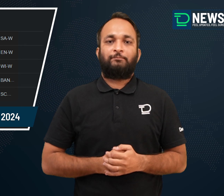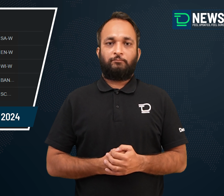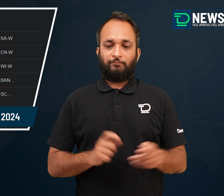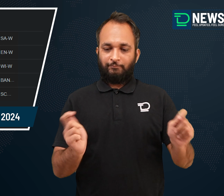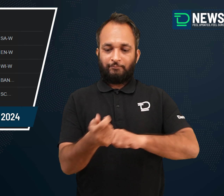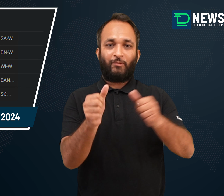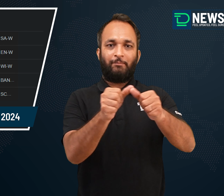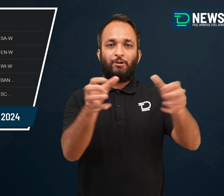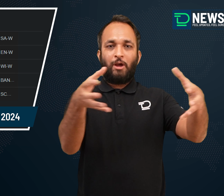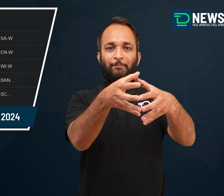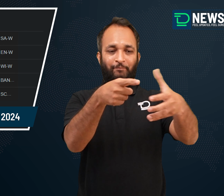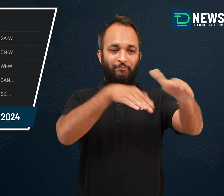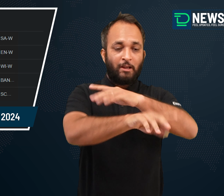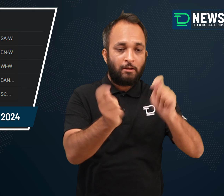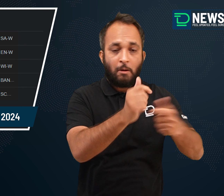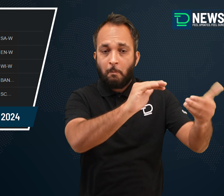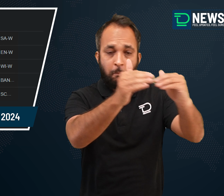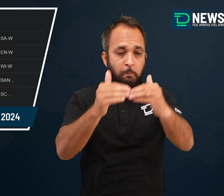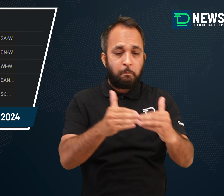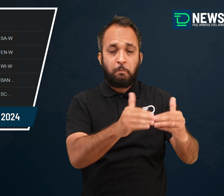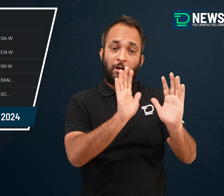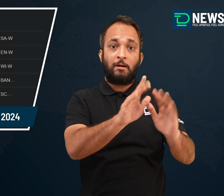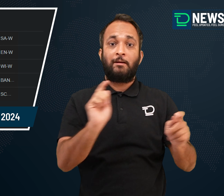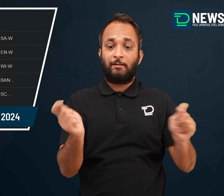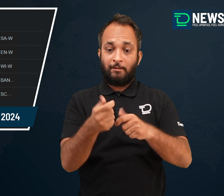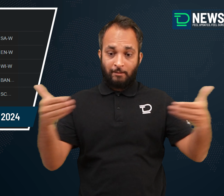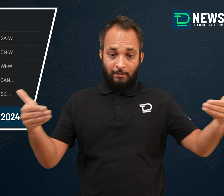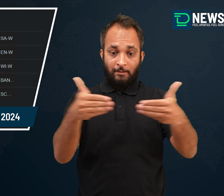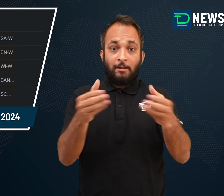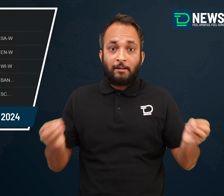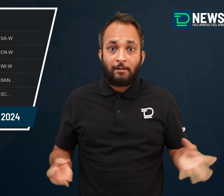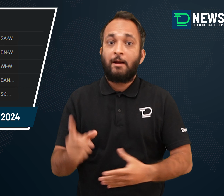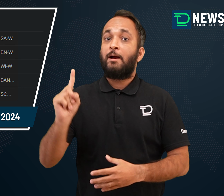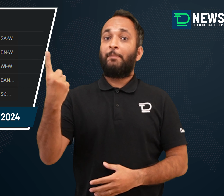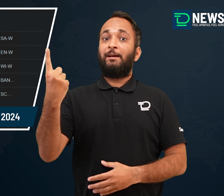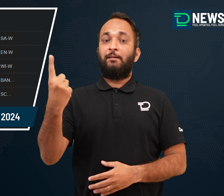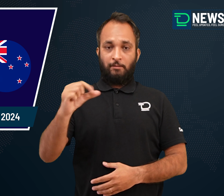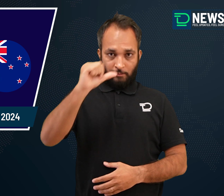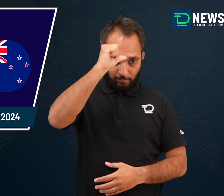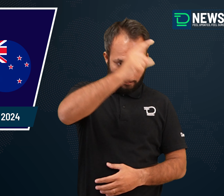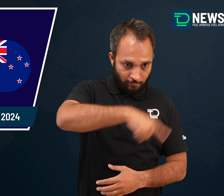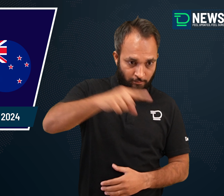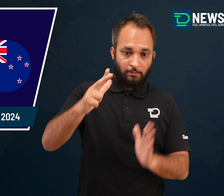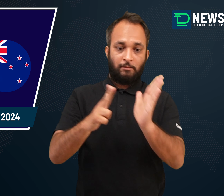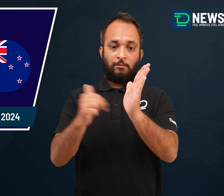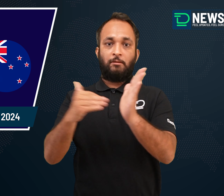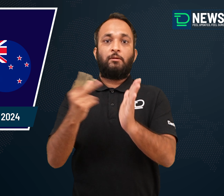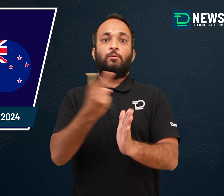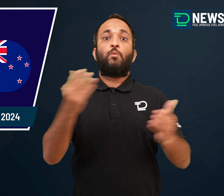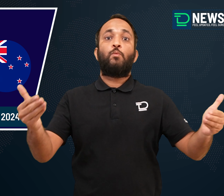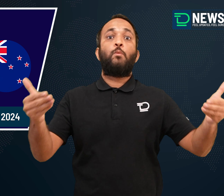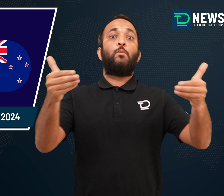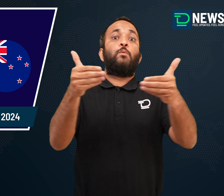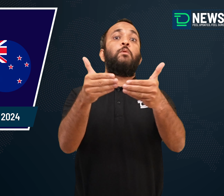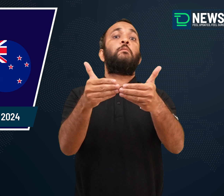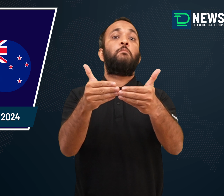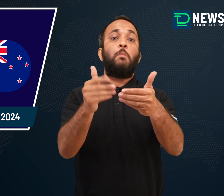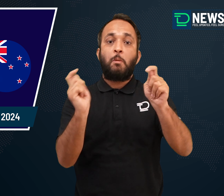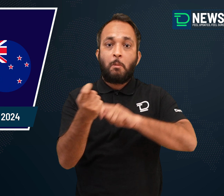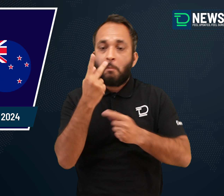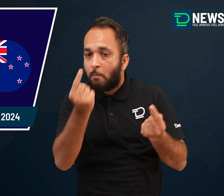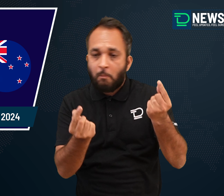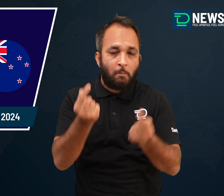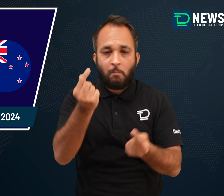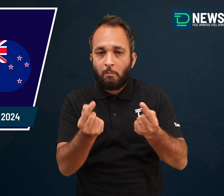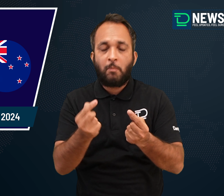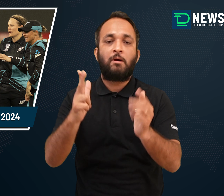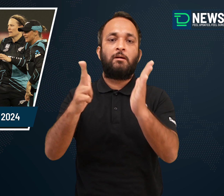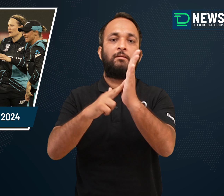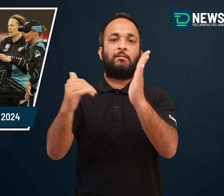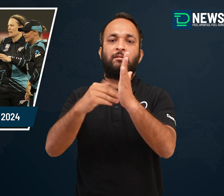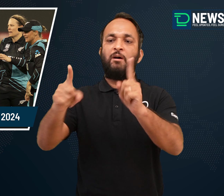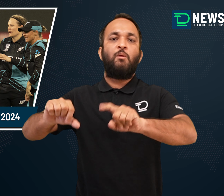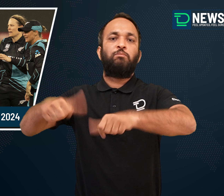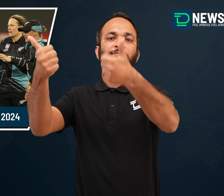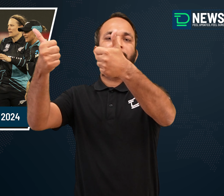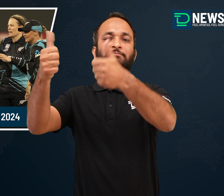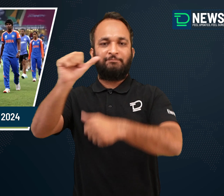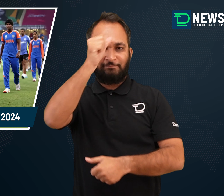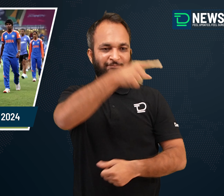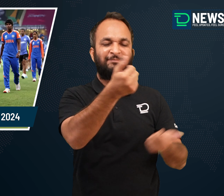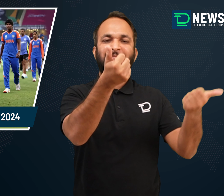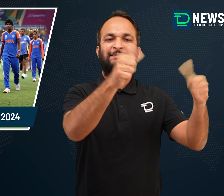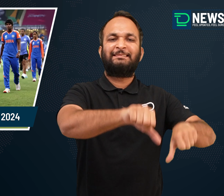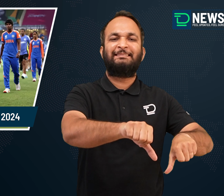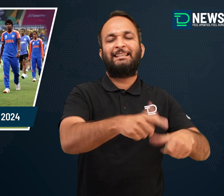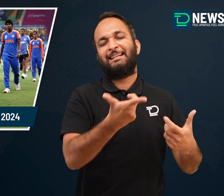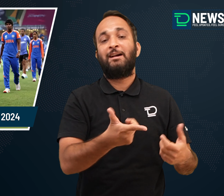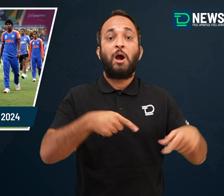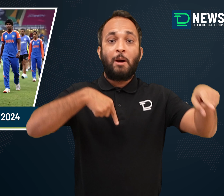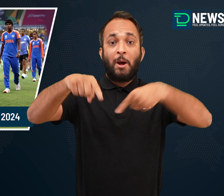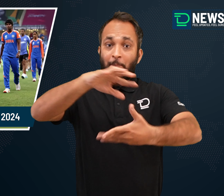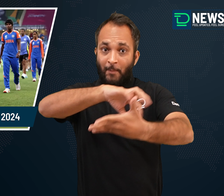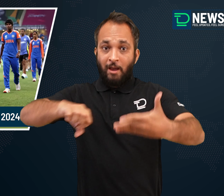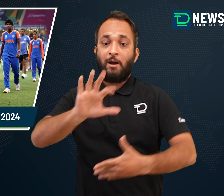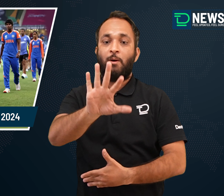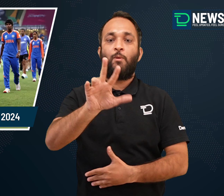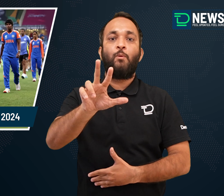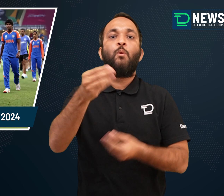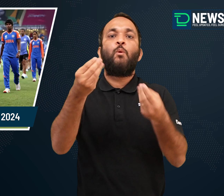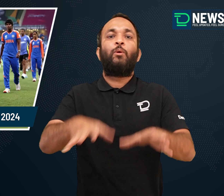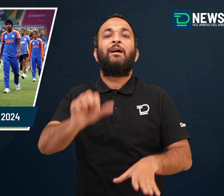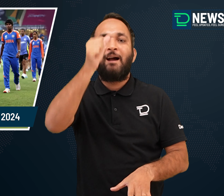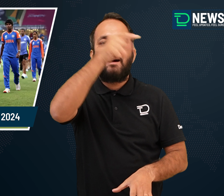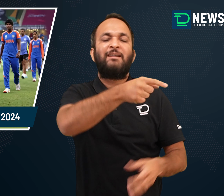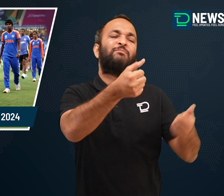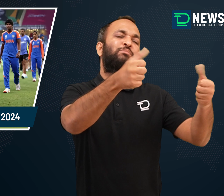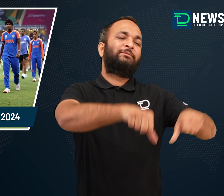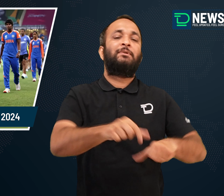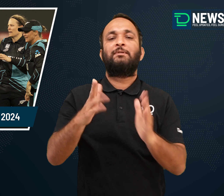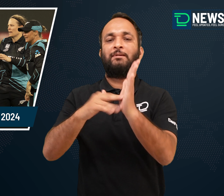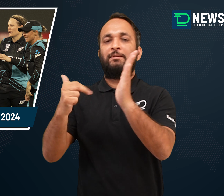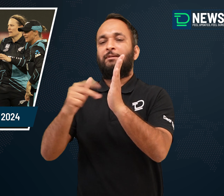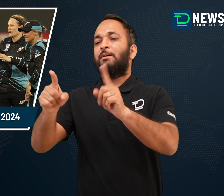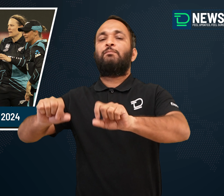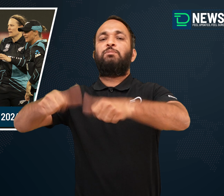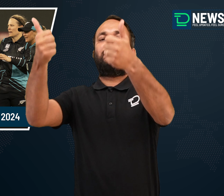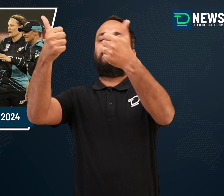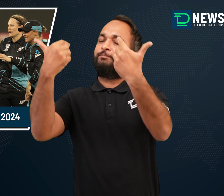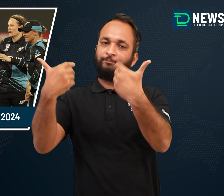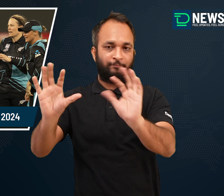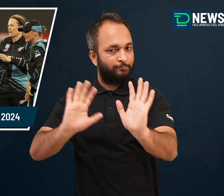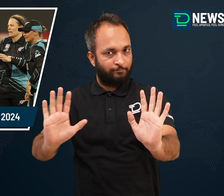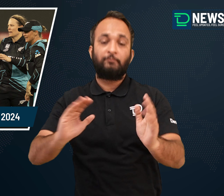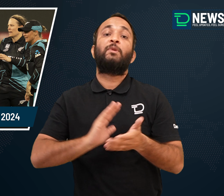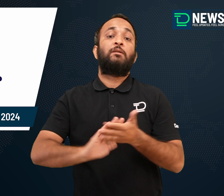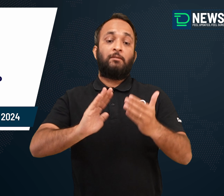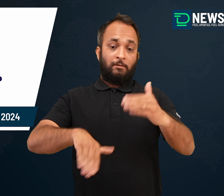Recently, India lost to New Zealand by 58 runs in the opening match.